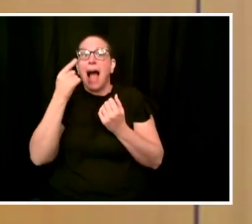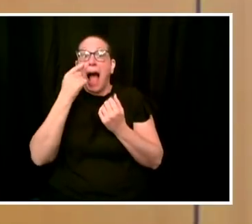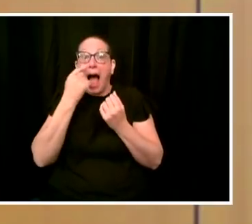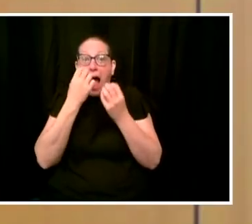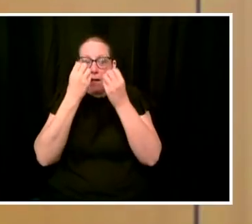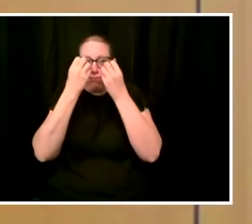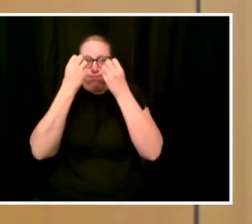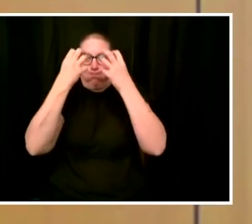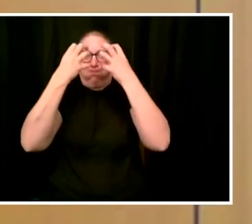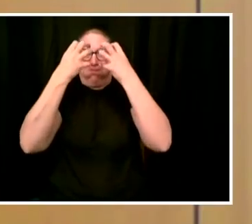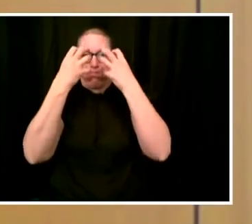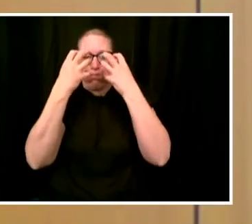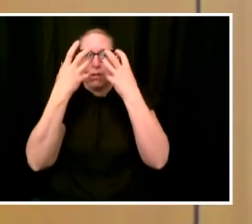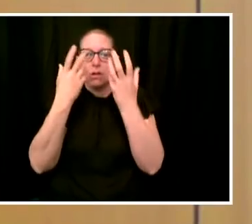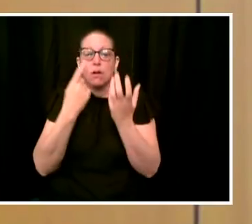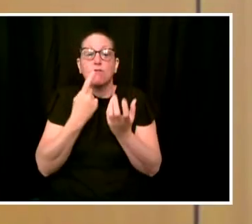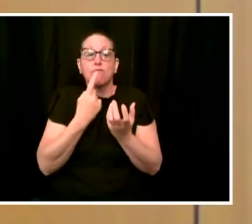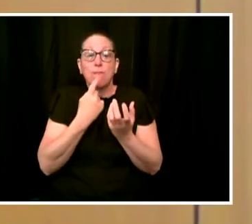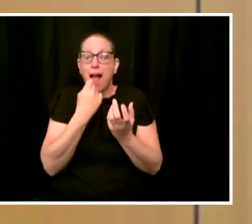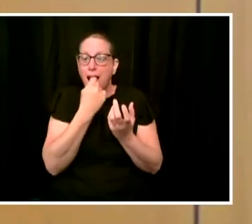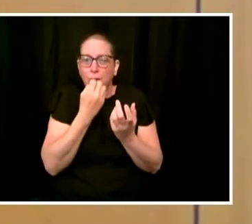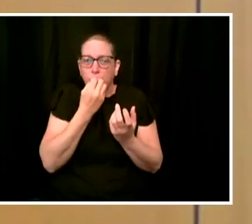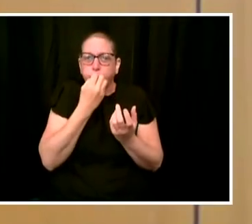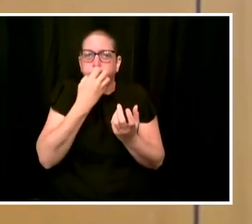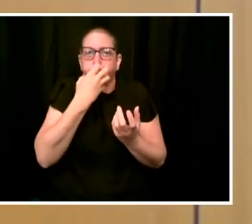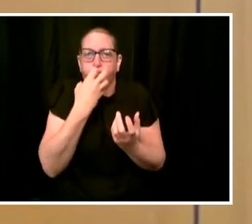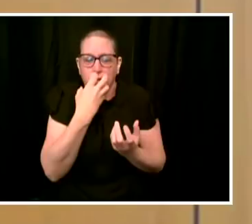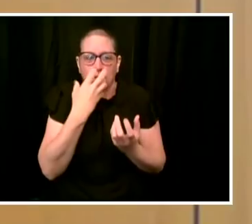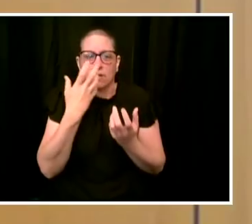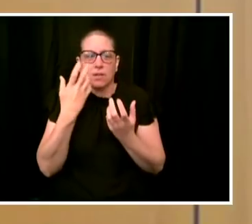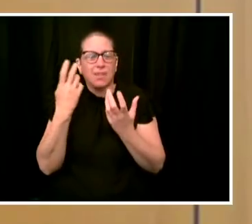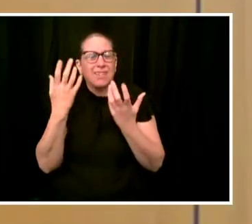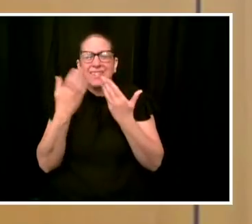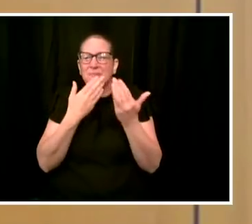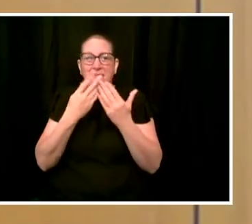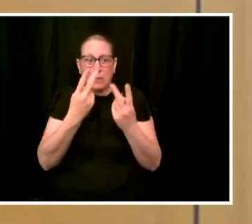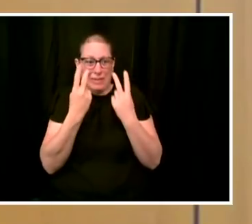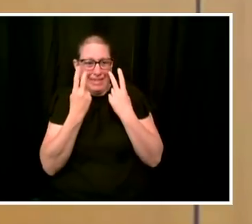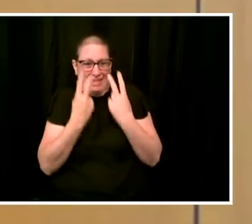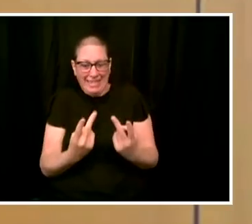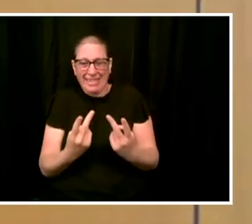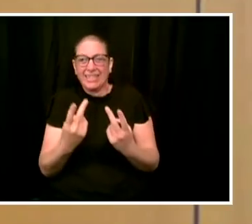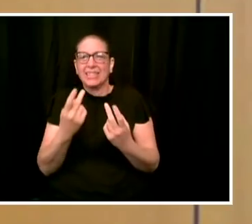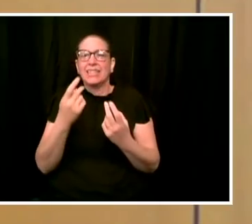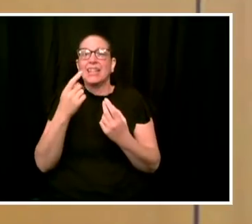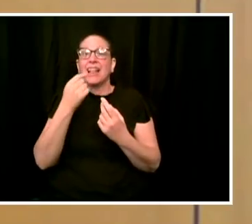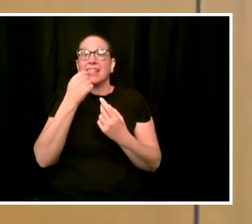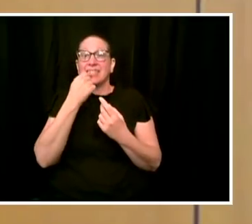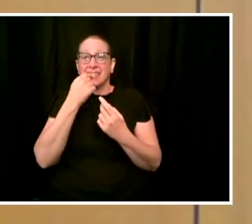AND VERY RED INFECTED EYES, ALONG WITH RED